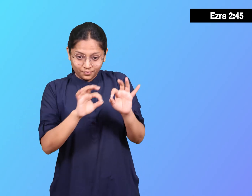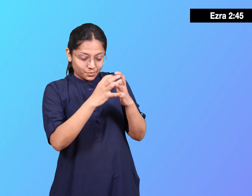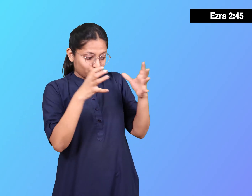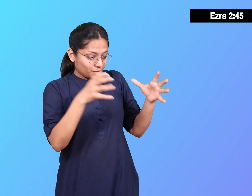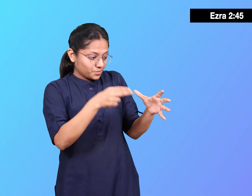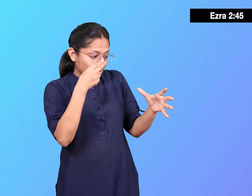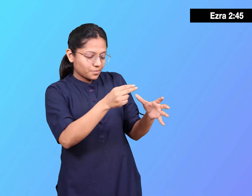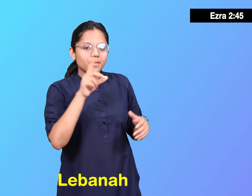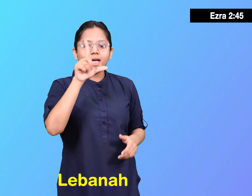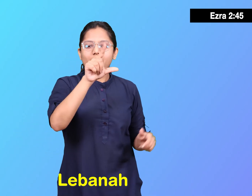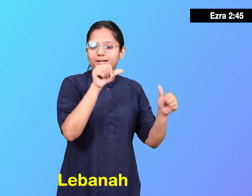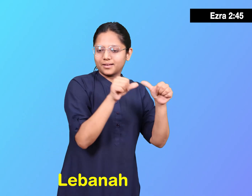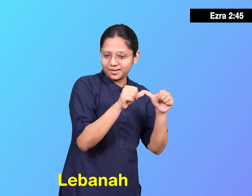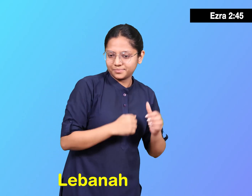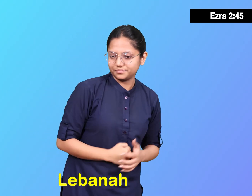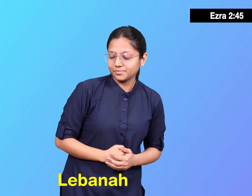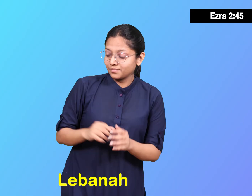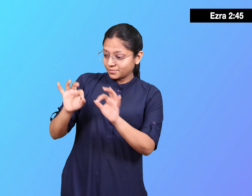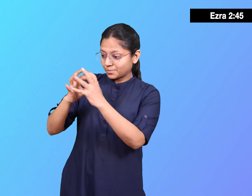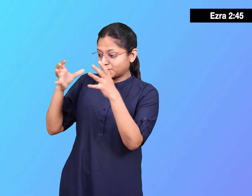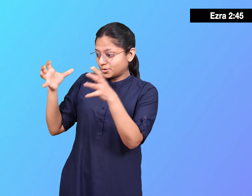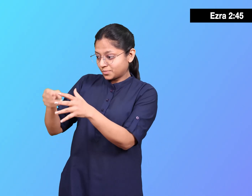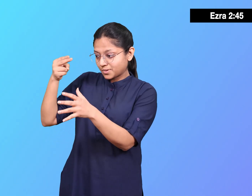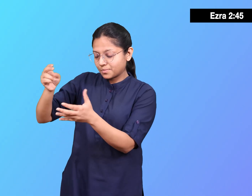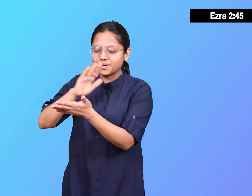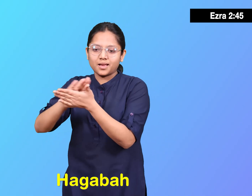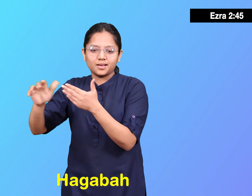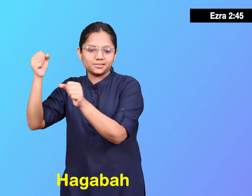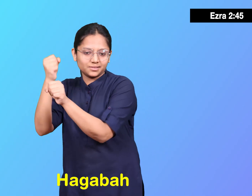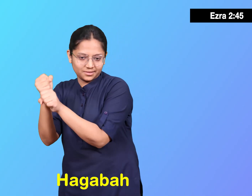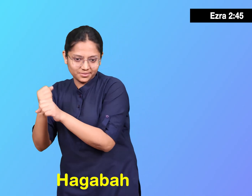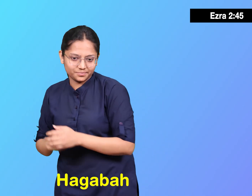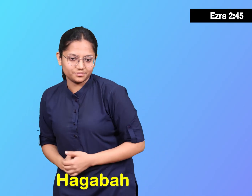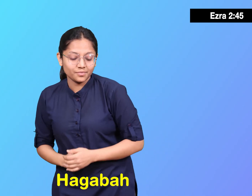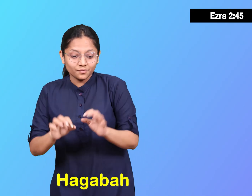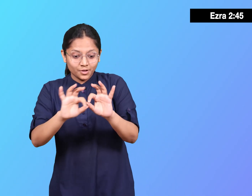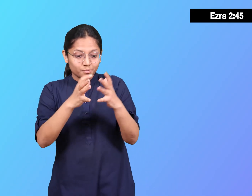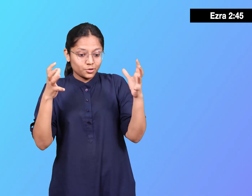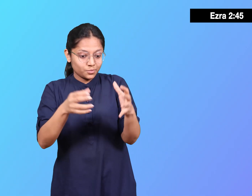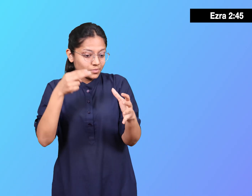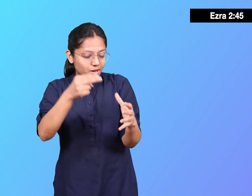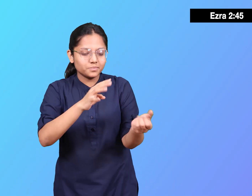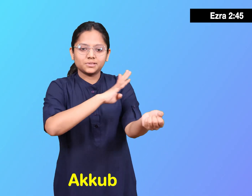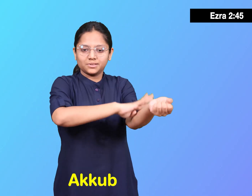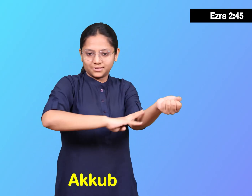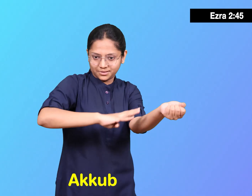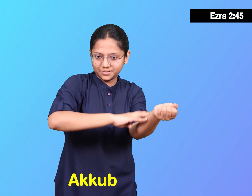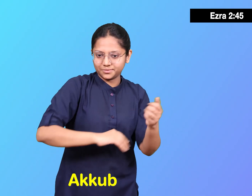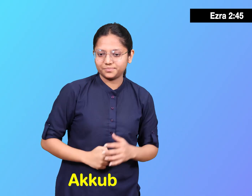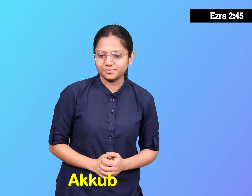Lebanah, Hagabah, Akkub,